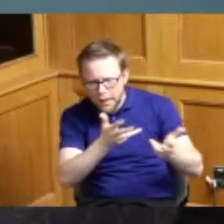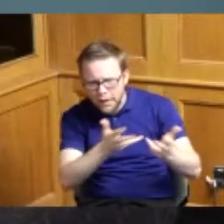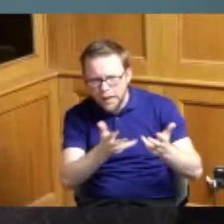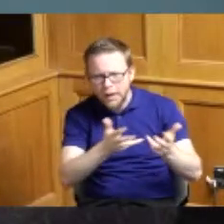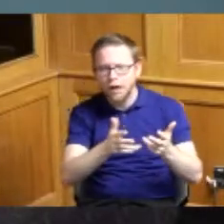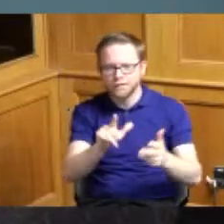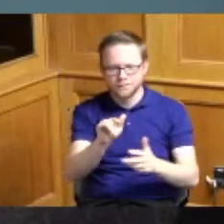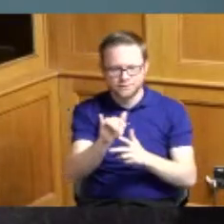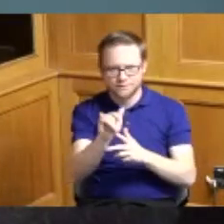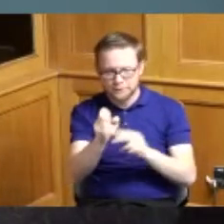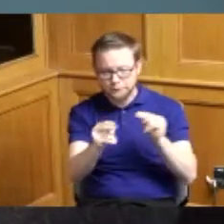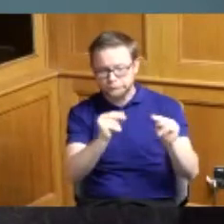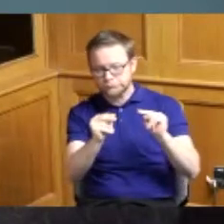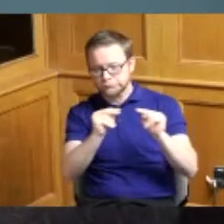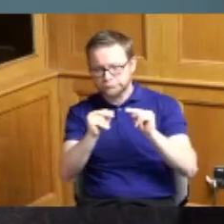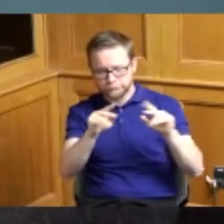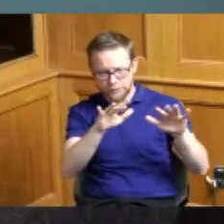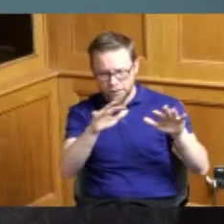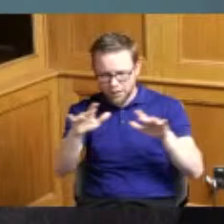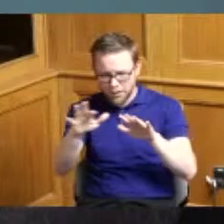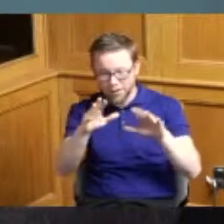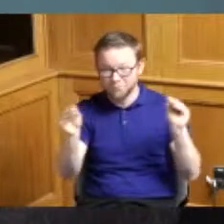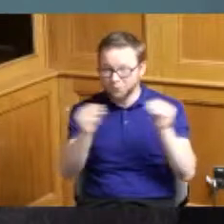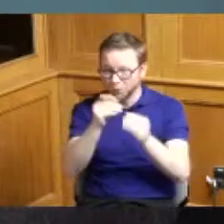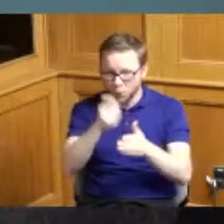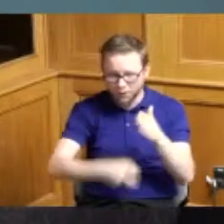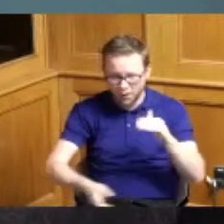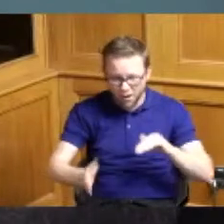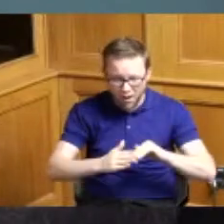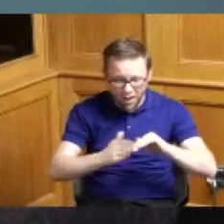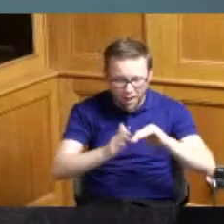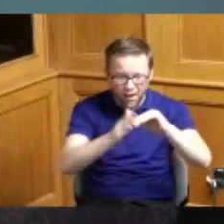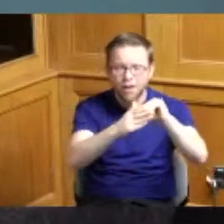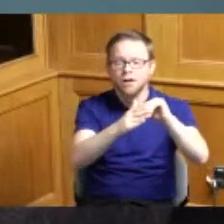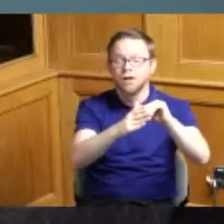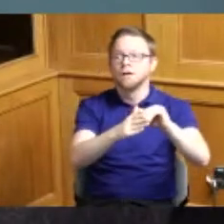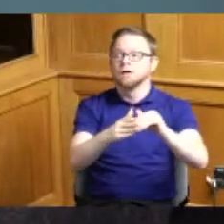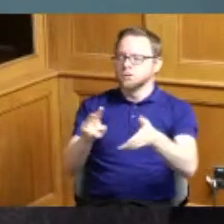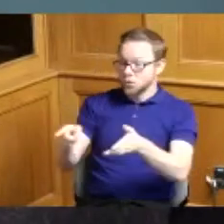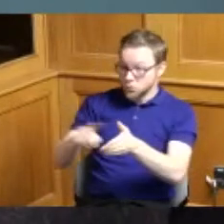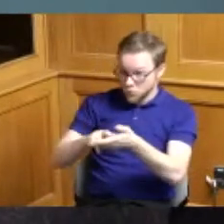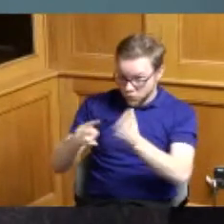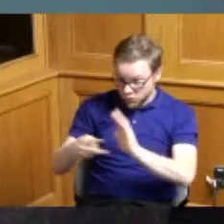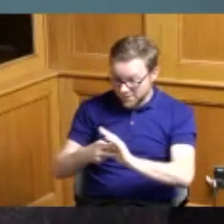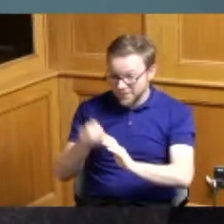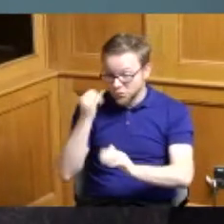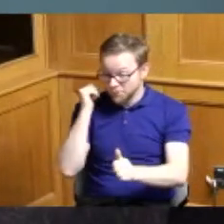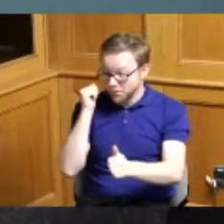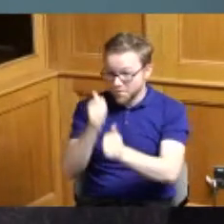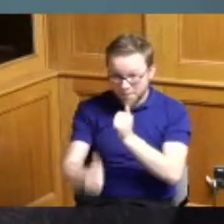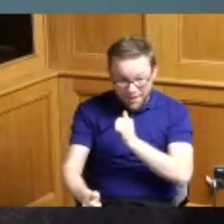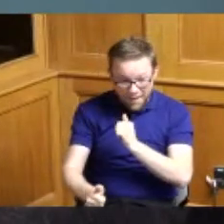there's some other costs are you saying that if we pass this today 40 million dollars is the max that